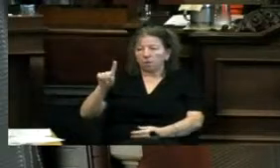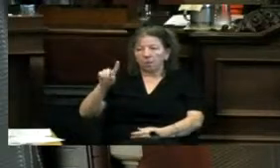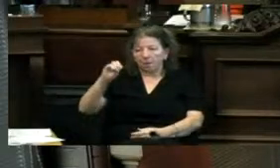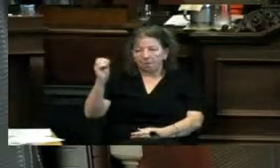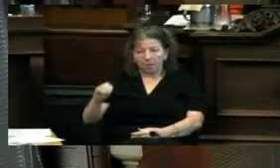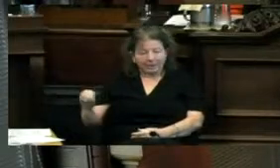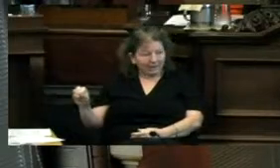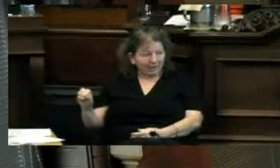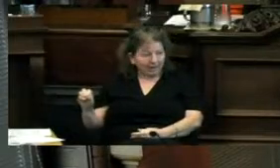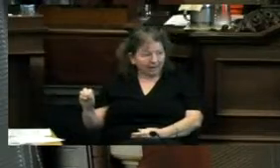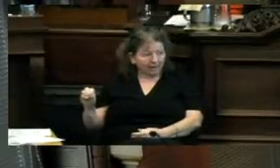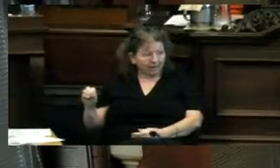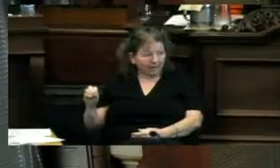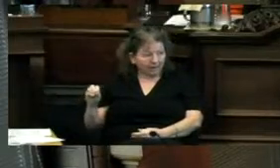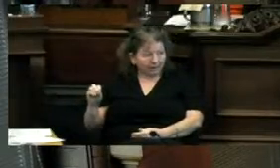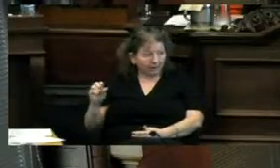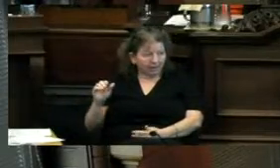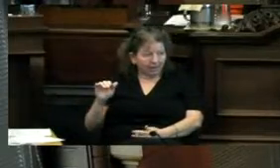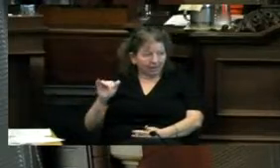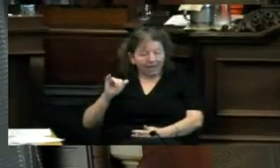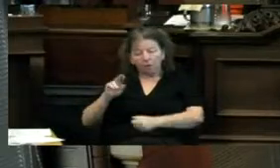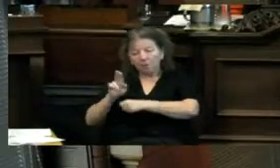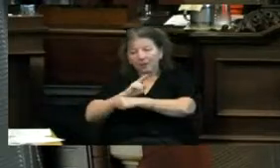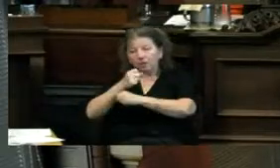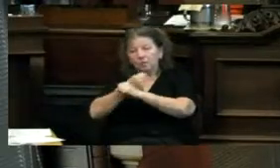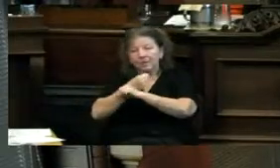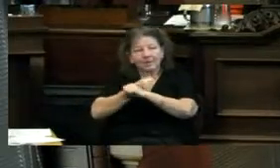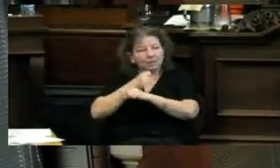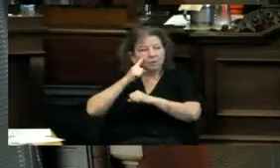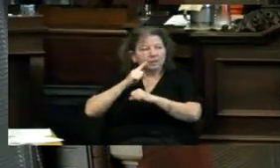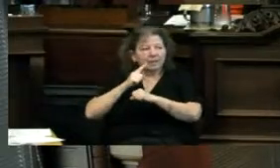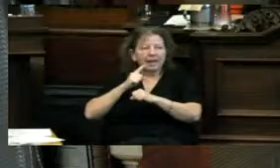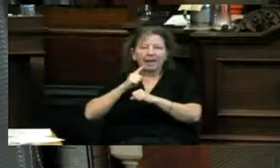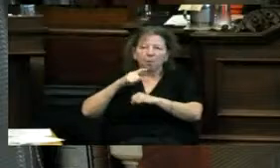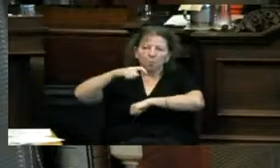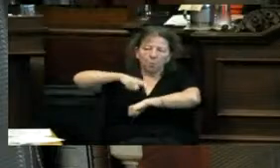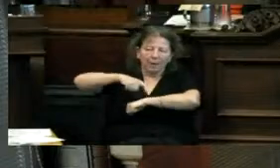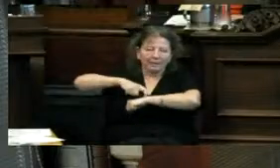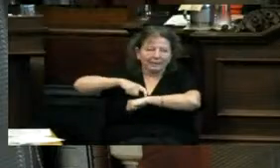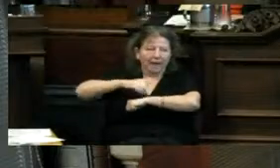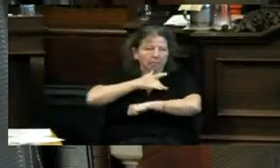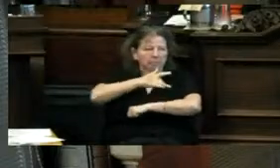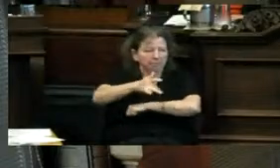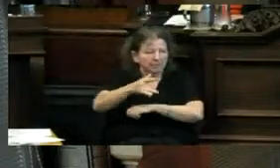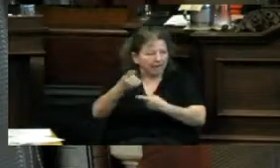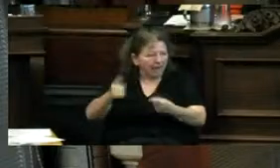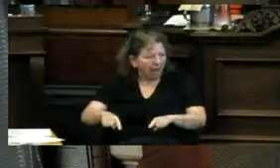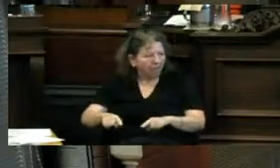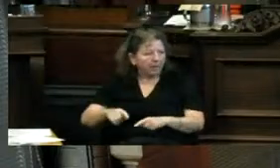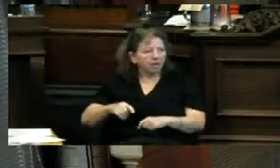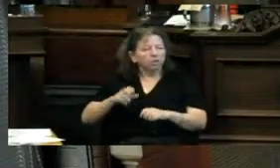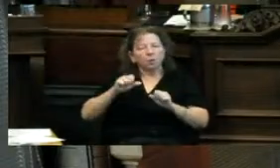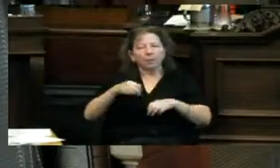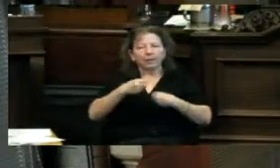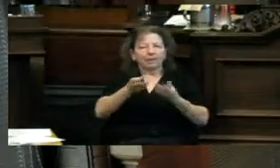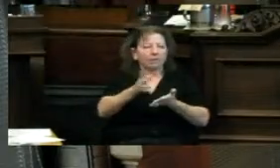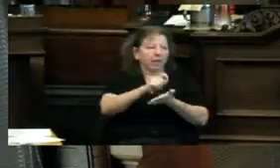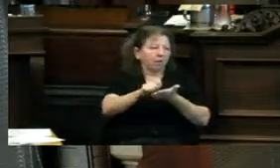which which is a decrease of 41%, which is which is down. We